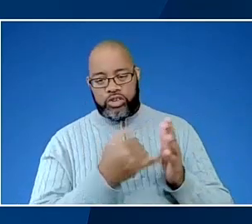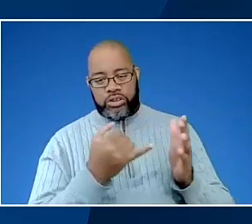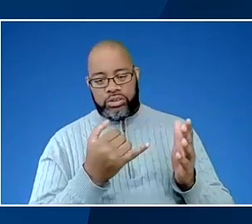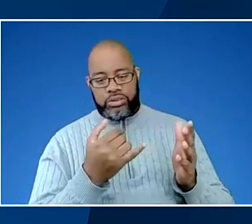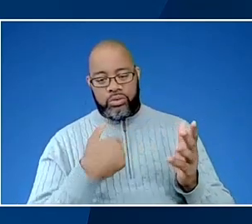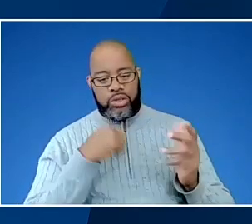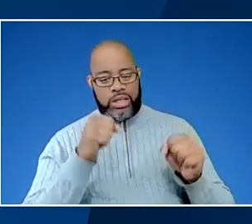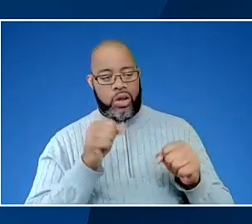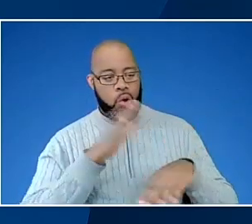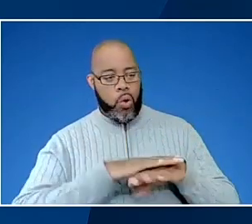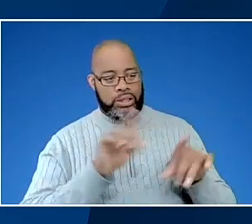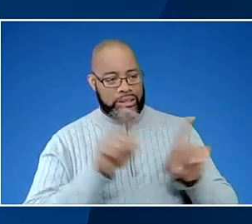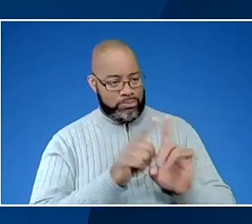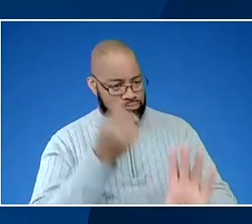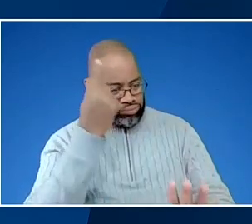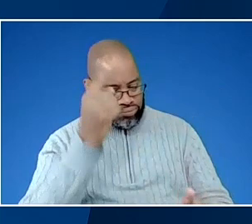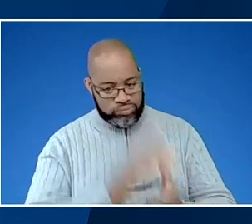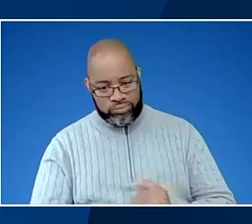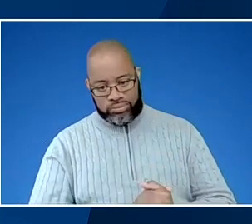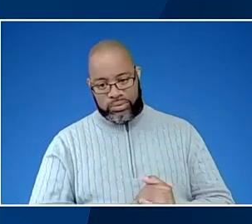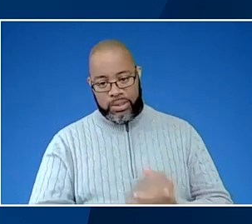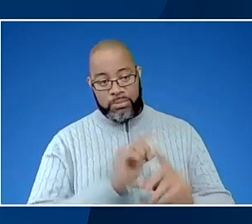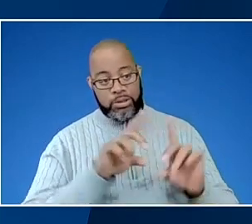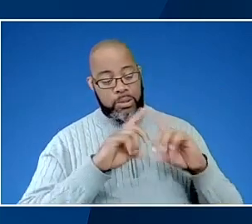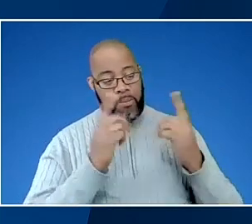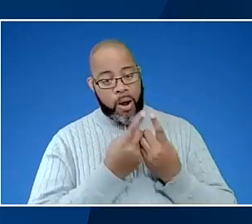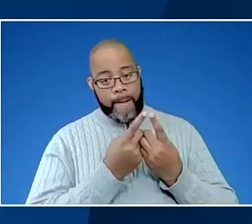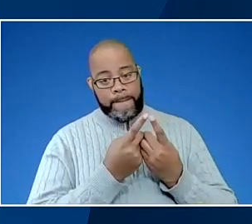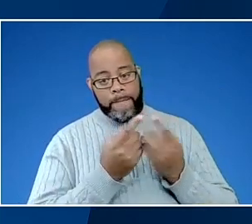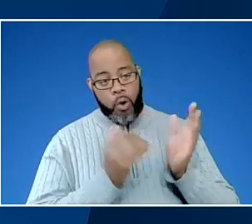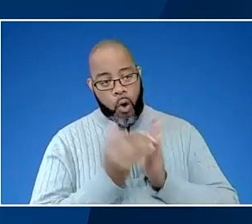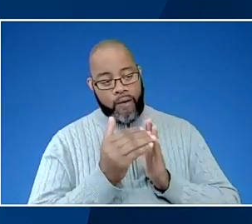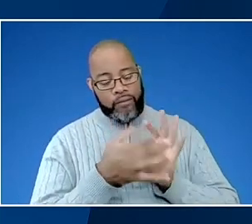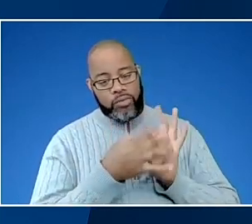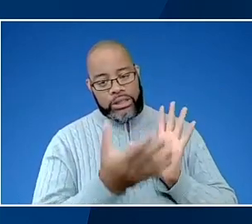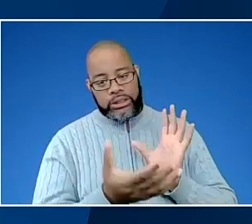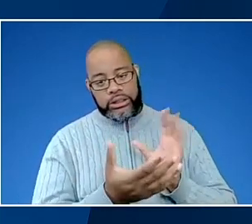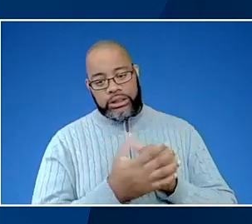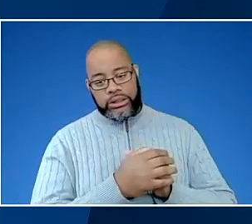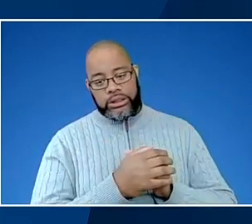same page. The Department quite often releases subregulatory guidance in the form of